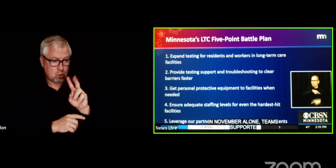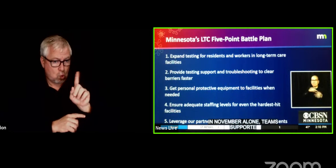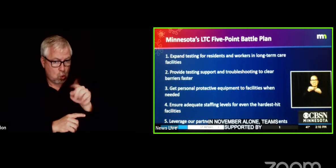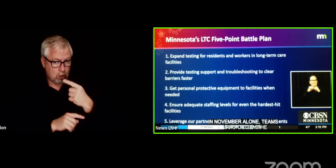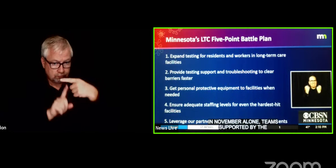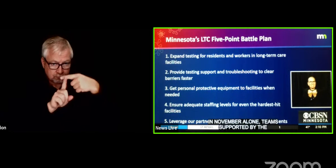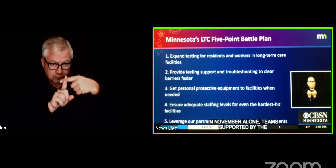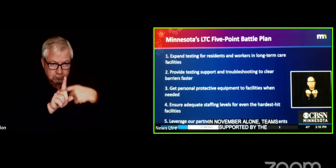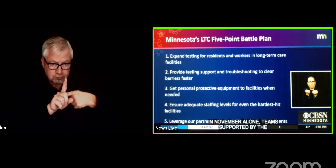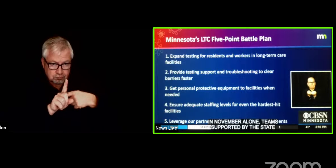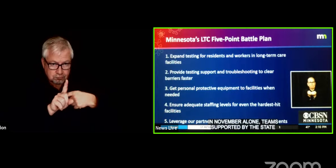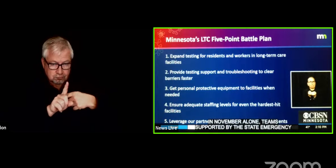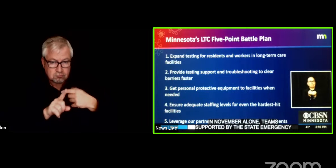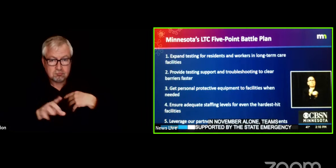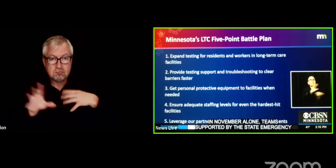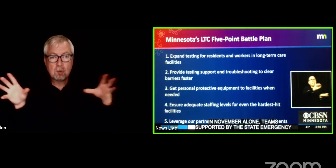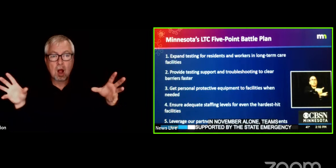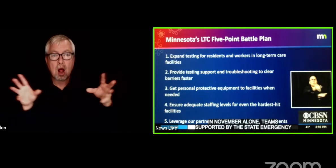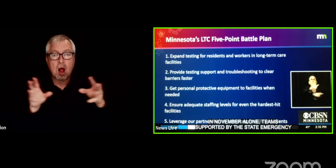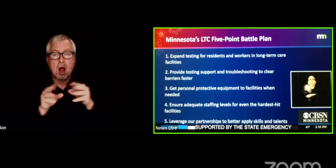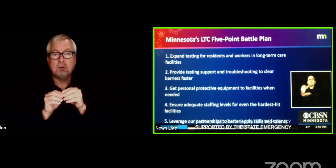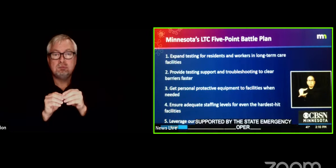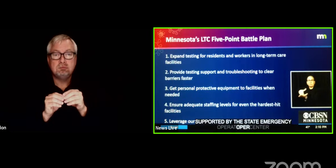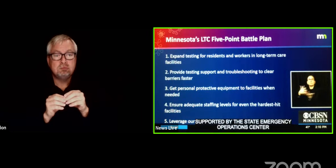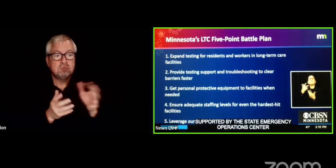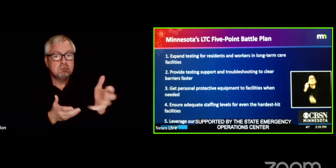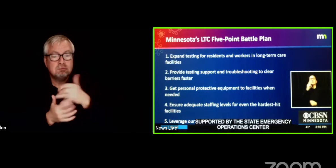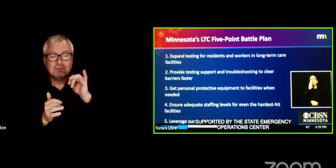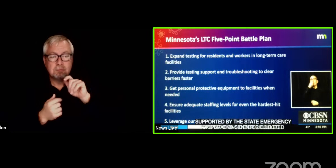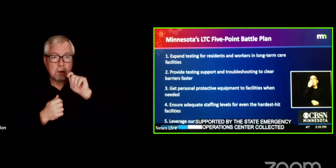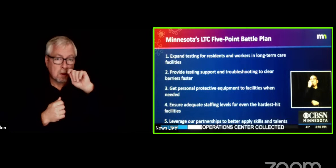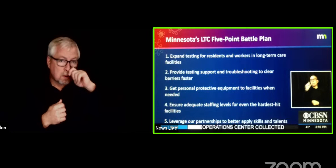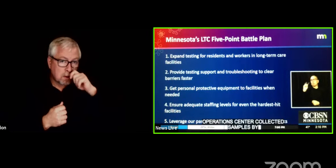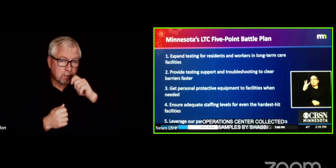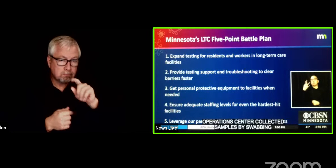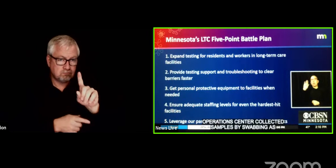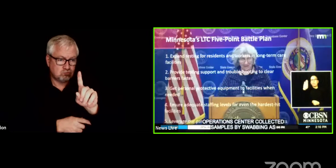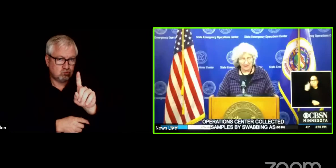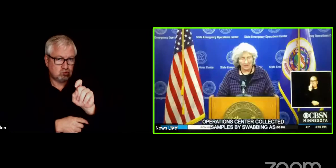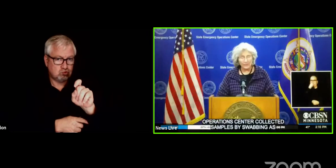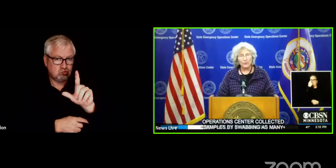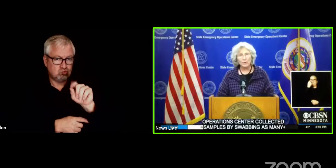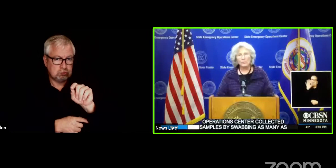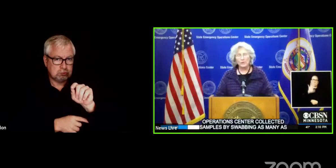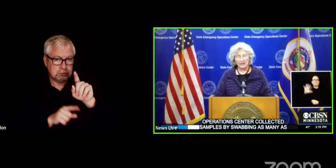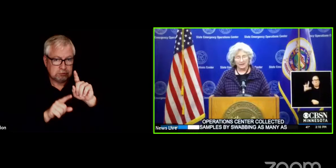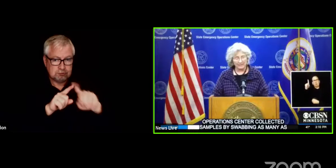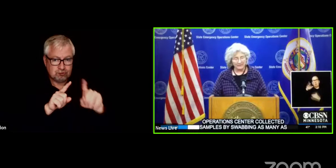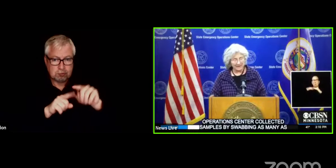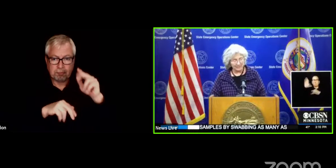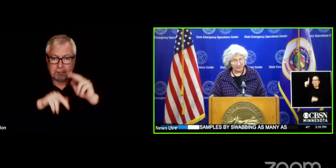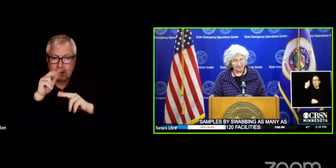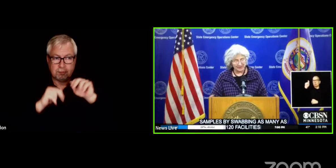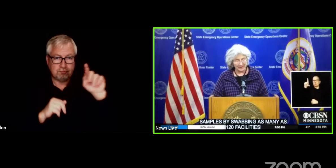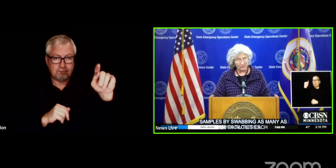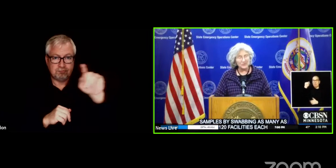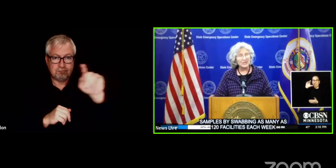SWABBING AS MANY AS 120 FACILITIES EACH WEEK. THE THIRD POINT OF THE FIVE-POINT PLAN WAS TO GET